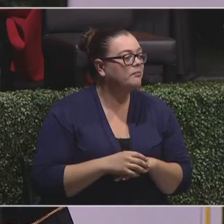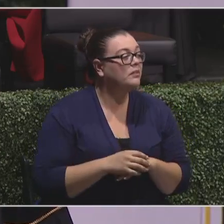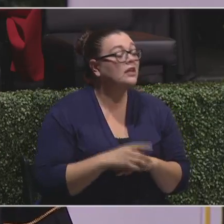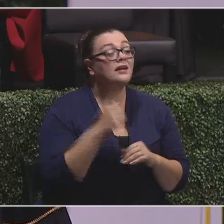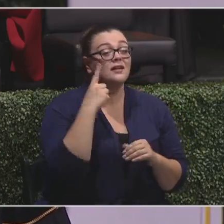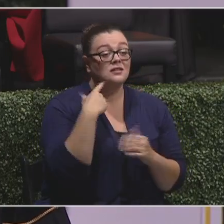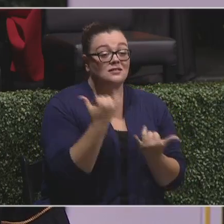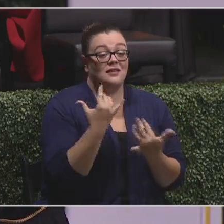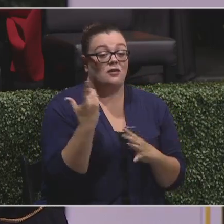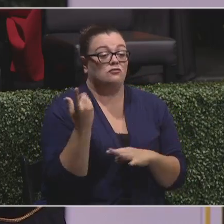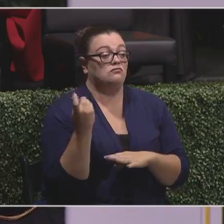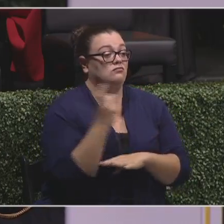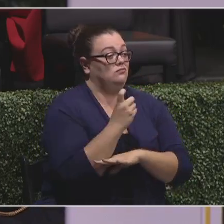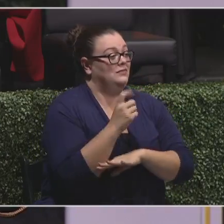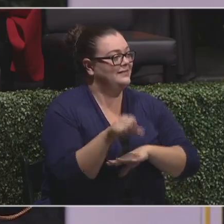AND WORK, THE PEOPLE IN THOSE PLACES CAN